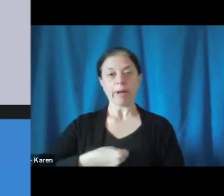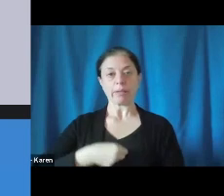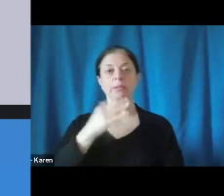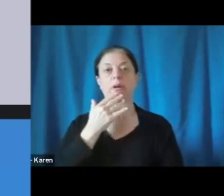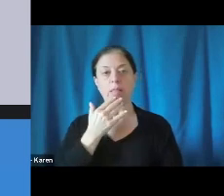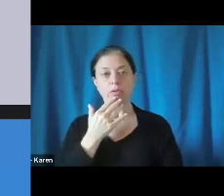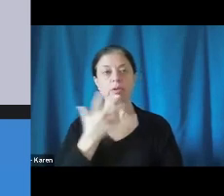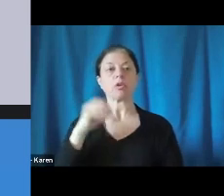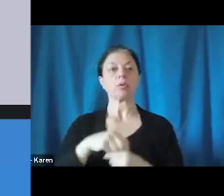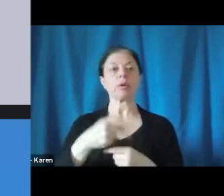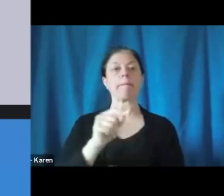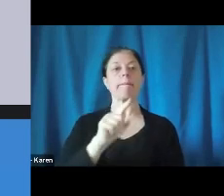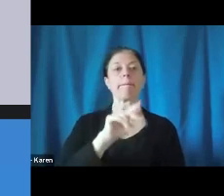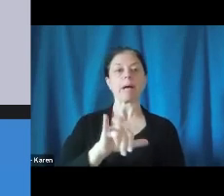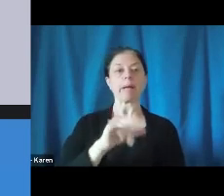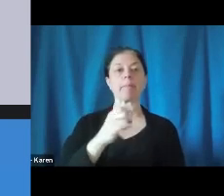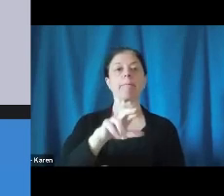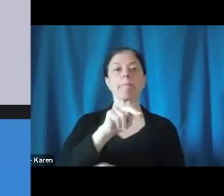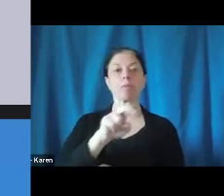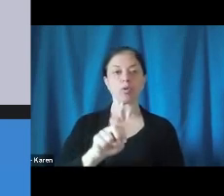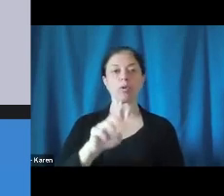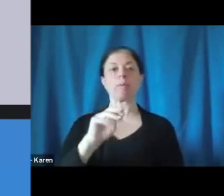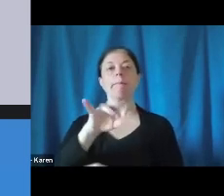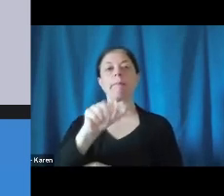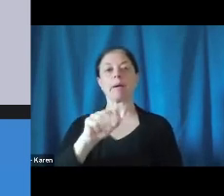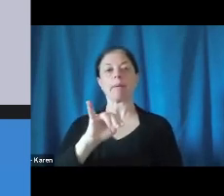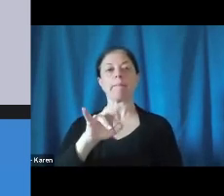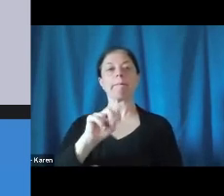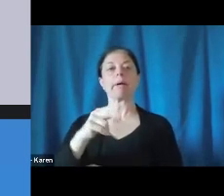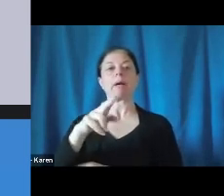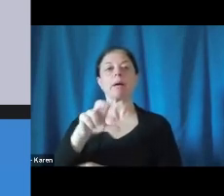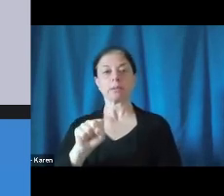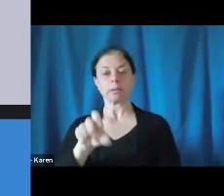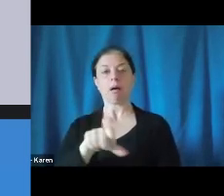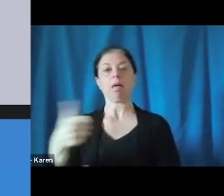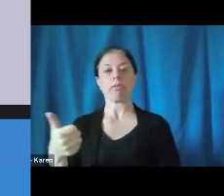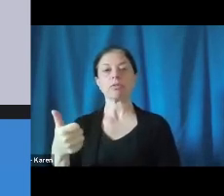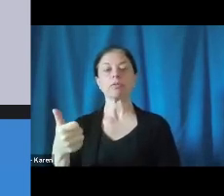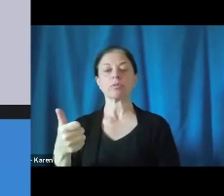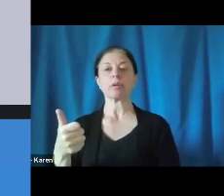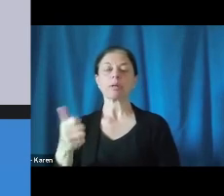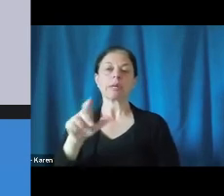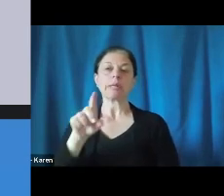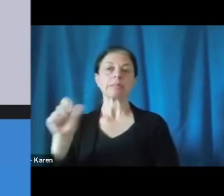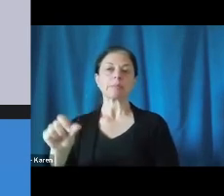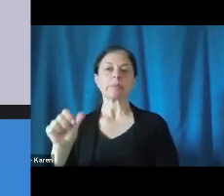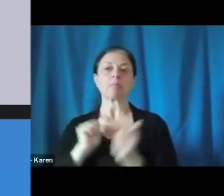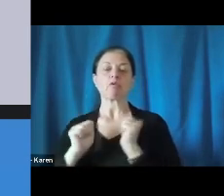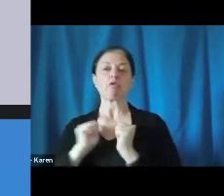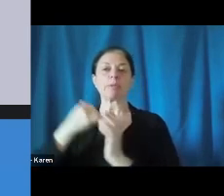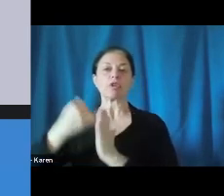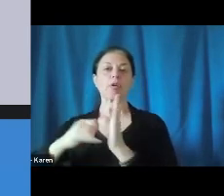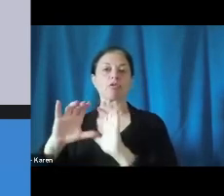by disabled queer and trans People of Color, including Patty Berne, Mia Mingus